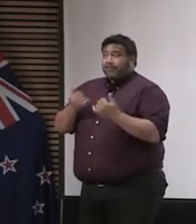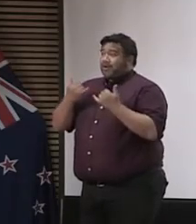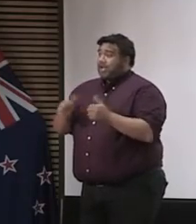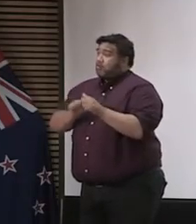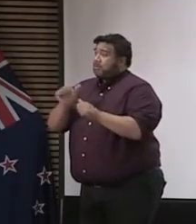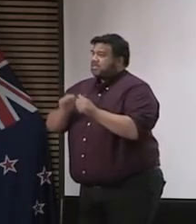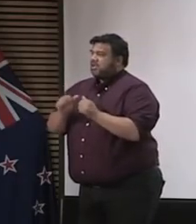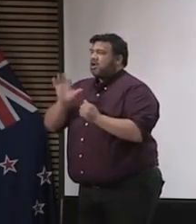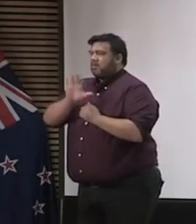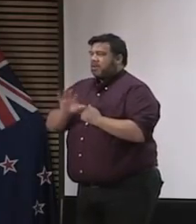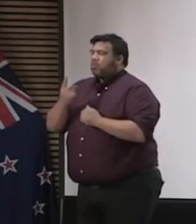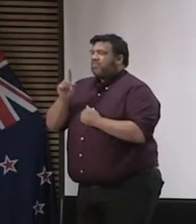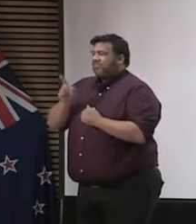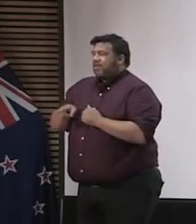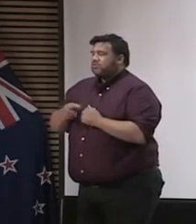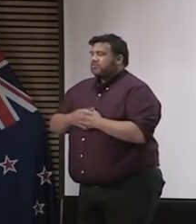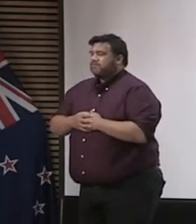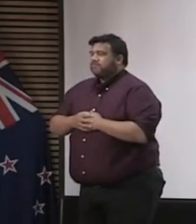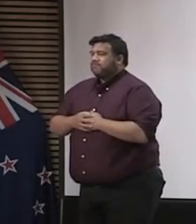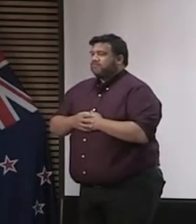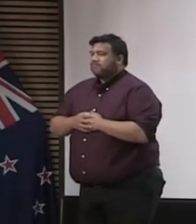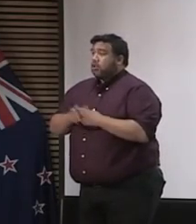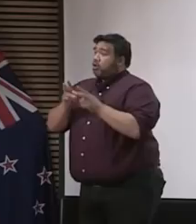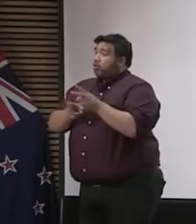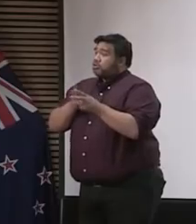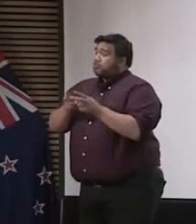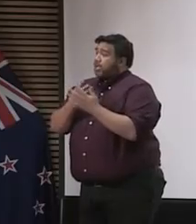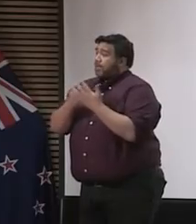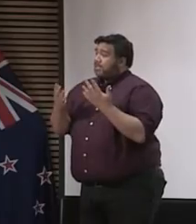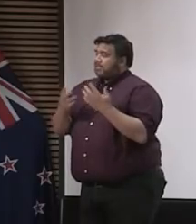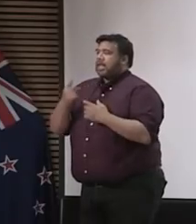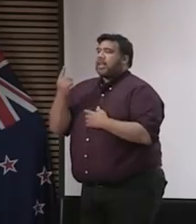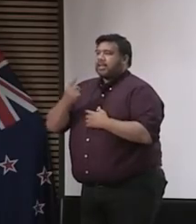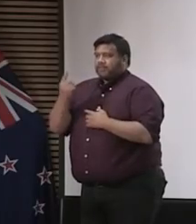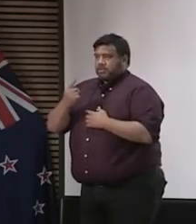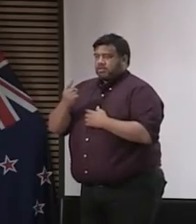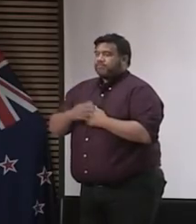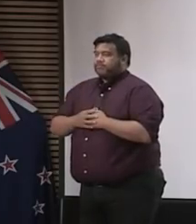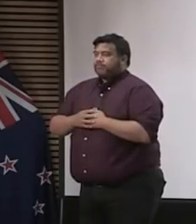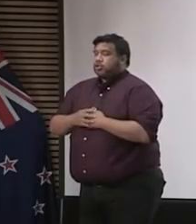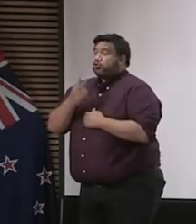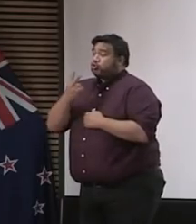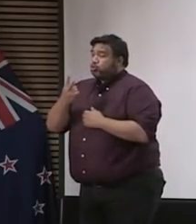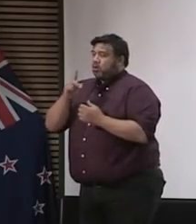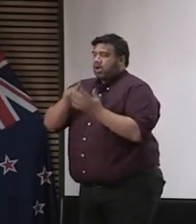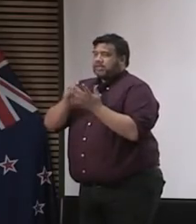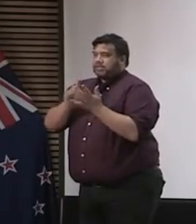Today in hospital we have 11 people, two of these are in intensive care, one in Middlemore, one in Dunedin hospital.